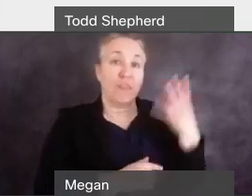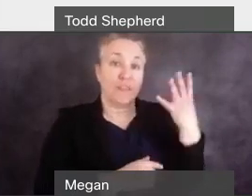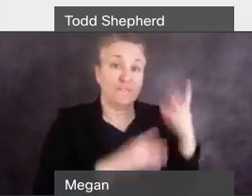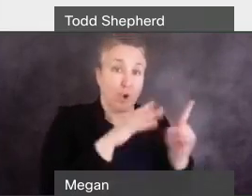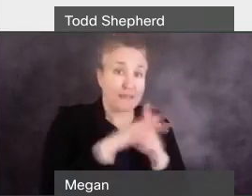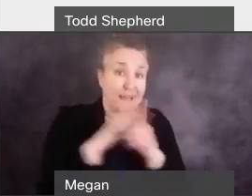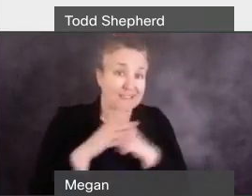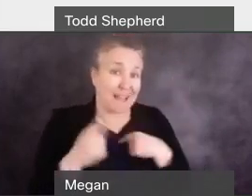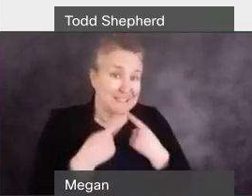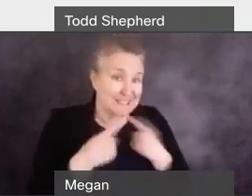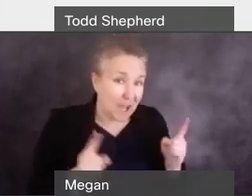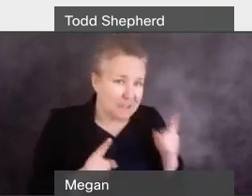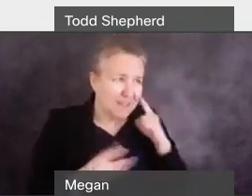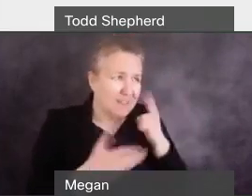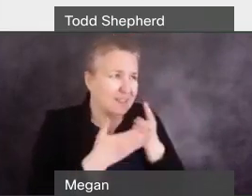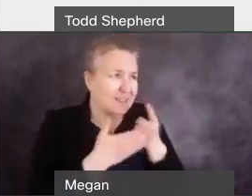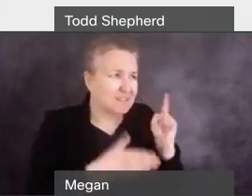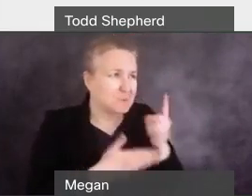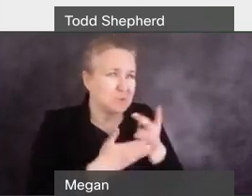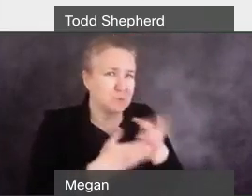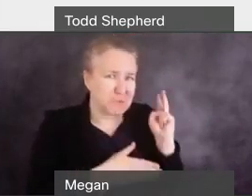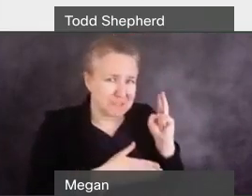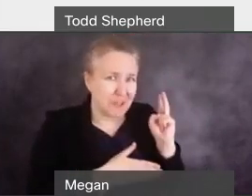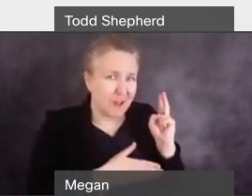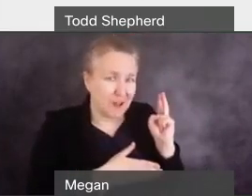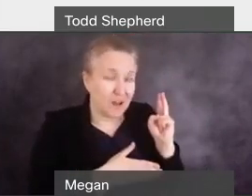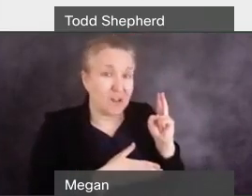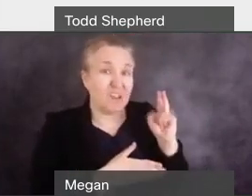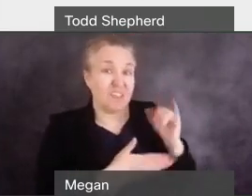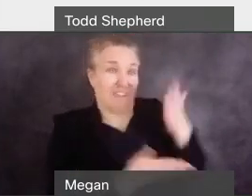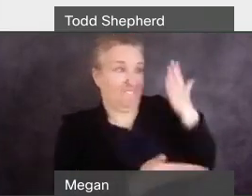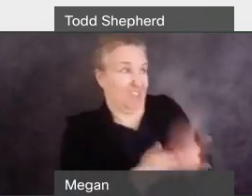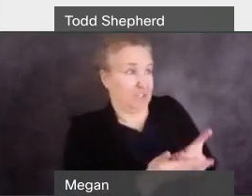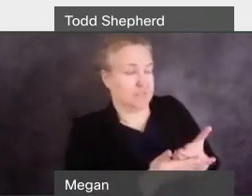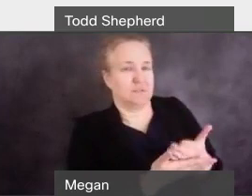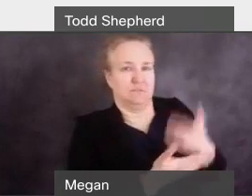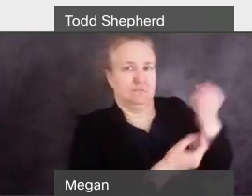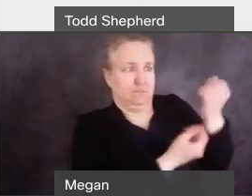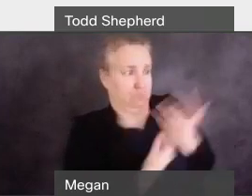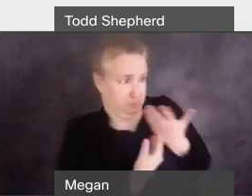think it was a week ago or maybe two weeks ago now, although our contract tracing did show, you